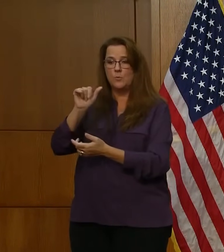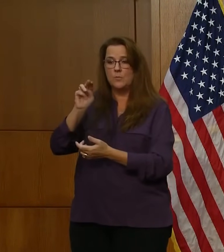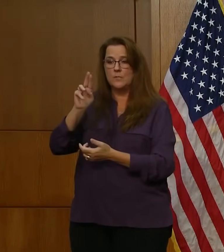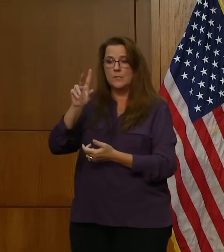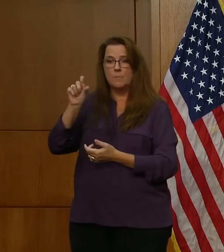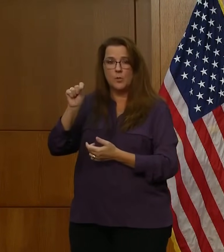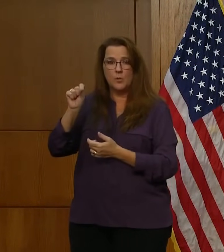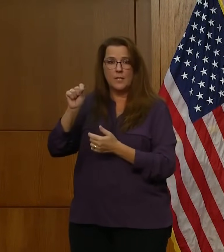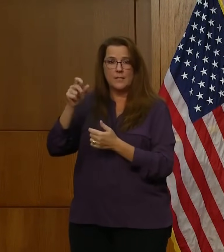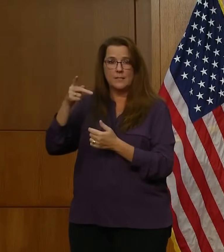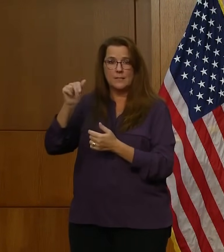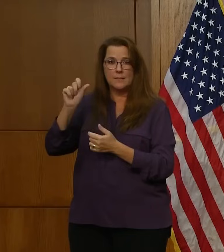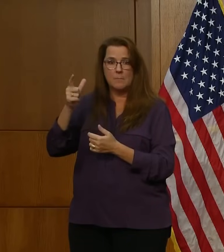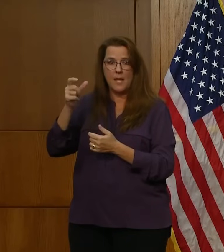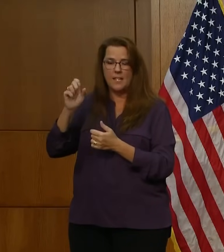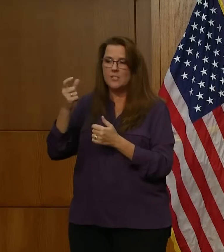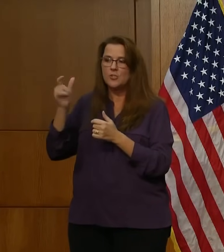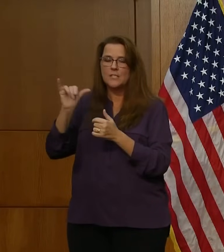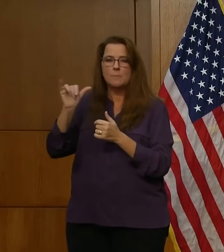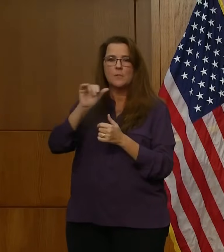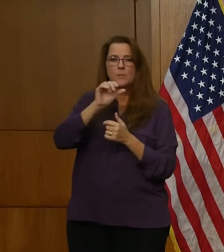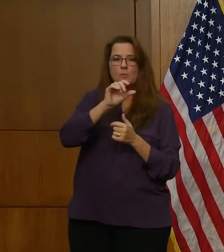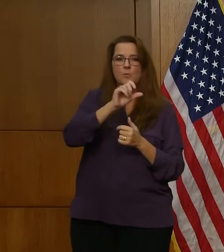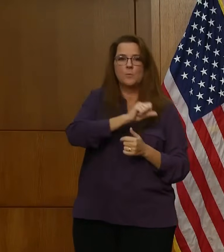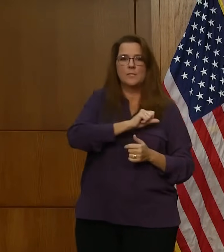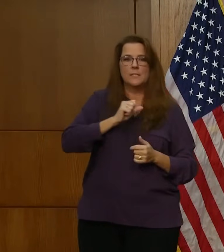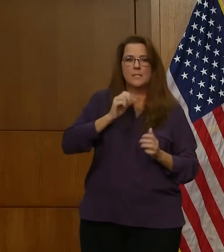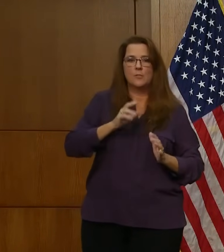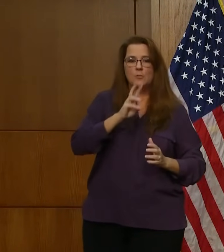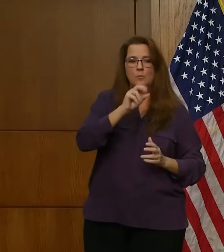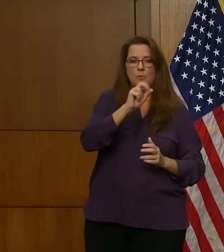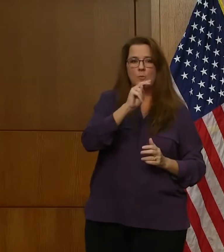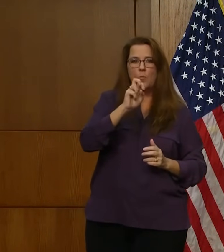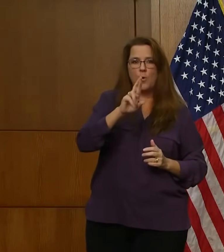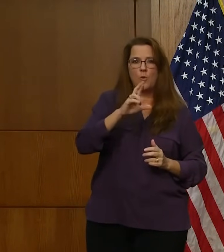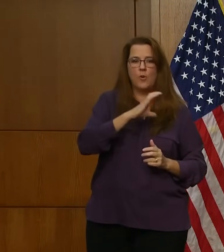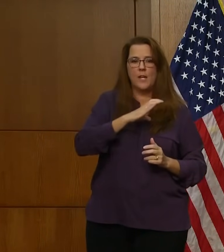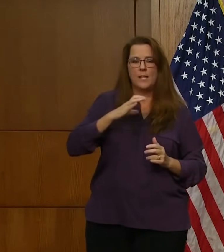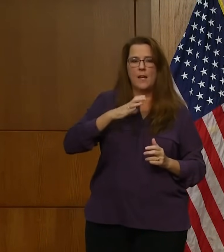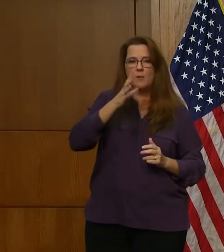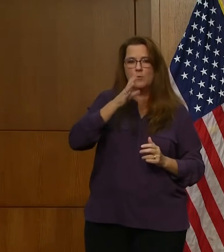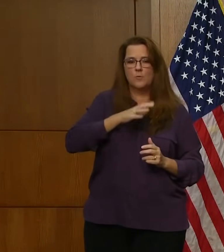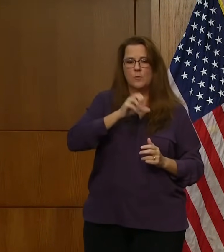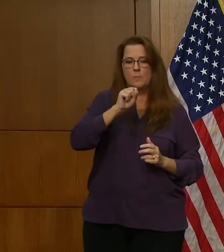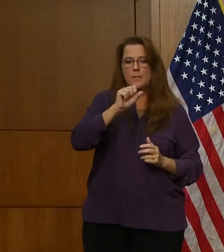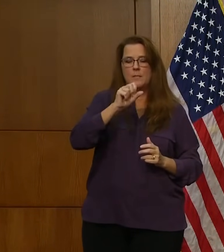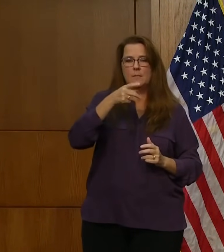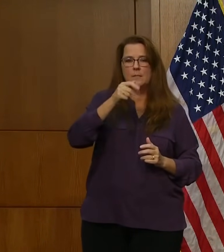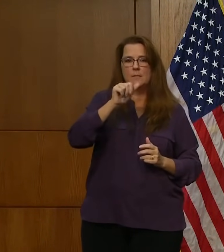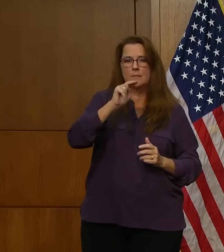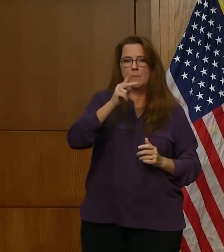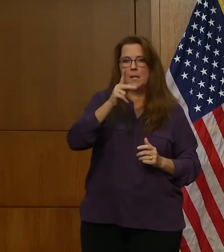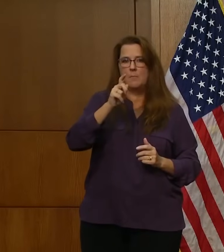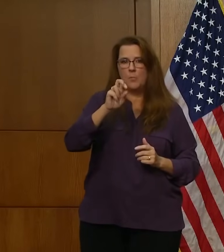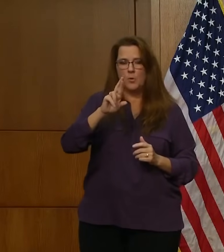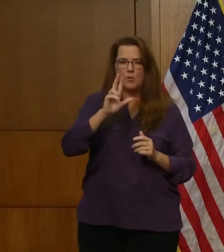STRONGLY URGE THEM TO PASS A NEW RELIEF AND STIMULUS PACKAGE SUCH AS WHAT SENATOR WARNER AND CONGRESSMAN SPAN BURGER HAVE